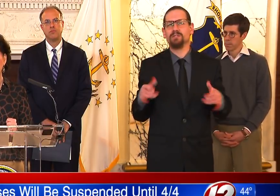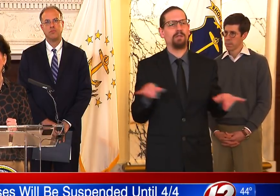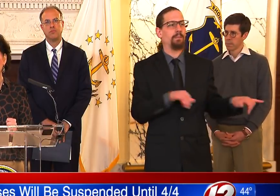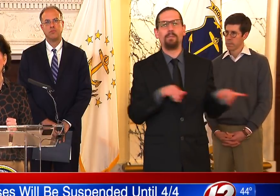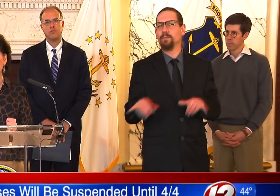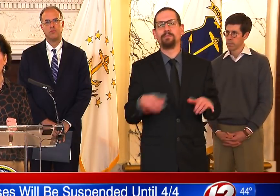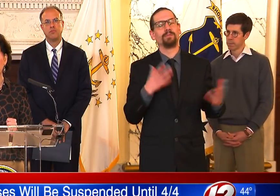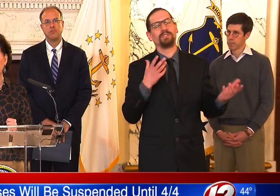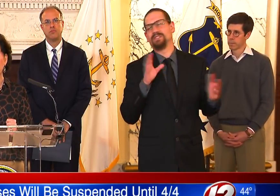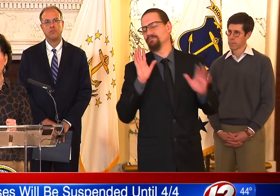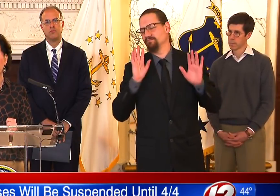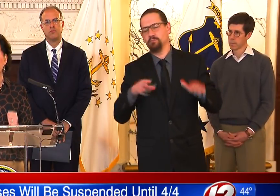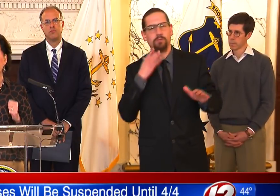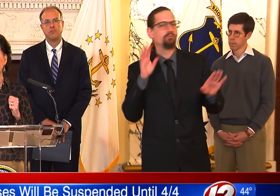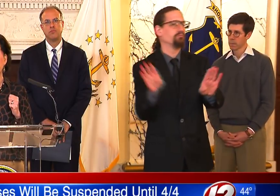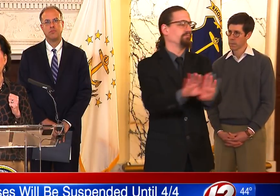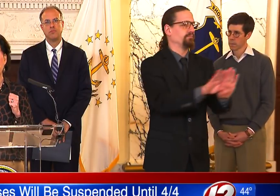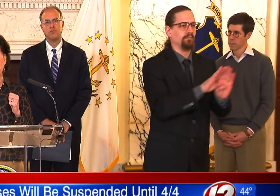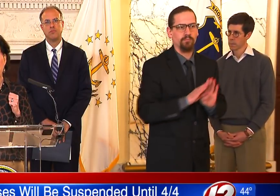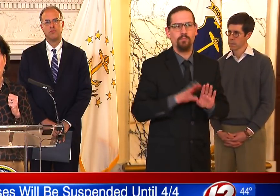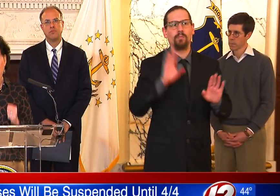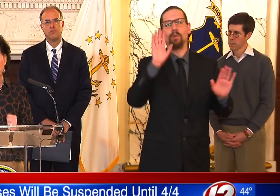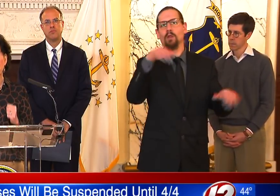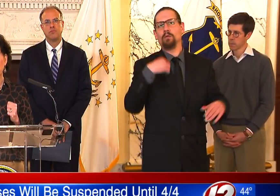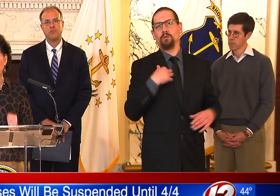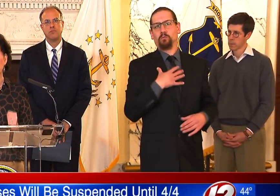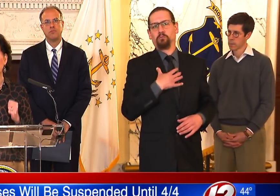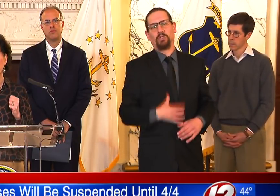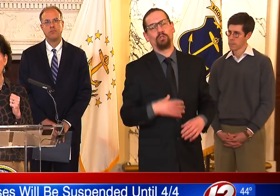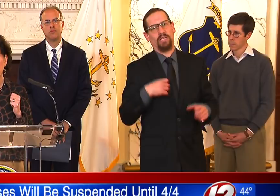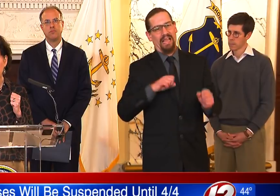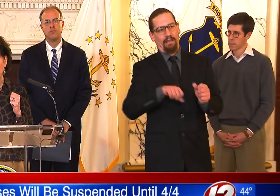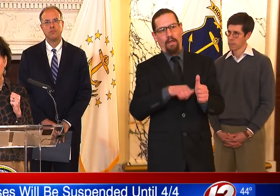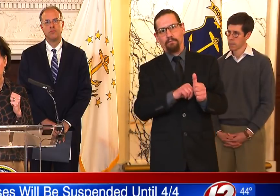I CANNOT TODAY TELL YOU IT IS SAFE TO KEEP CHILDCARE CENTERS I